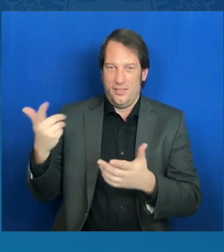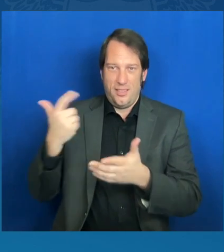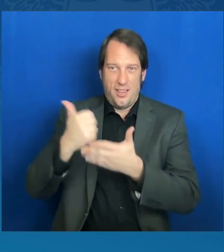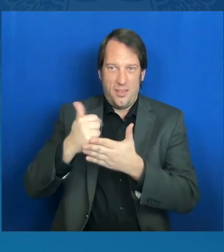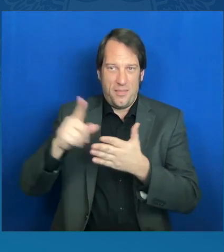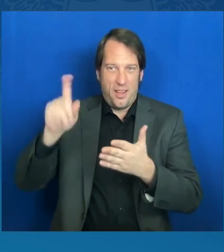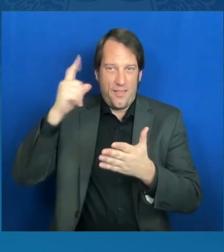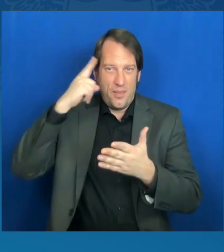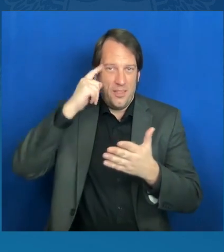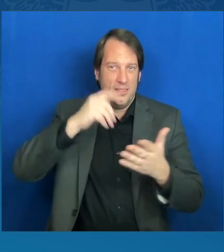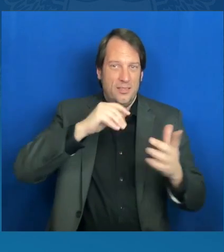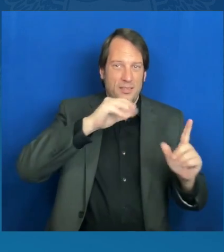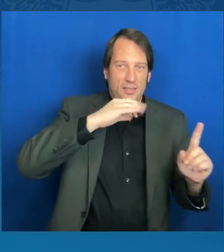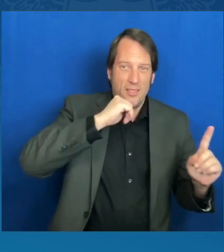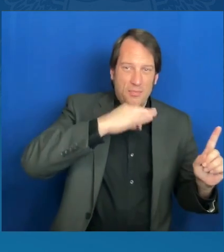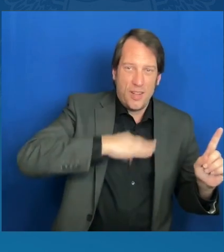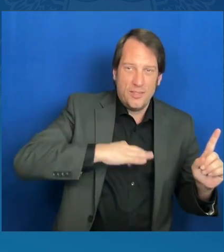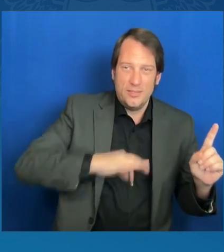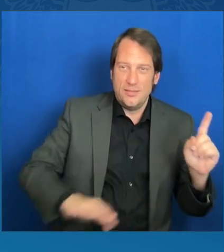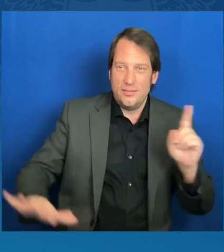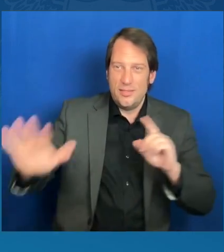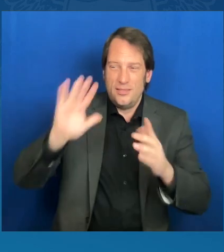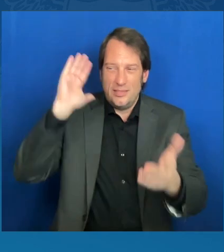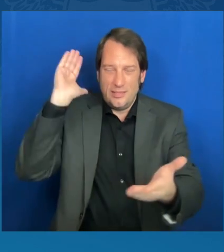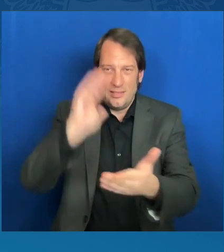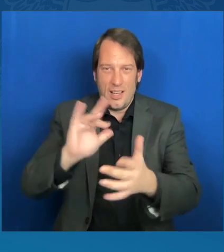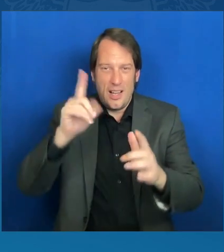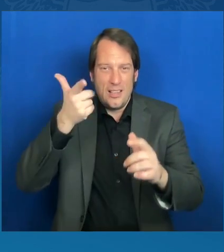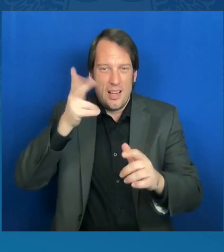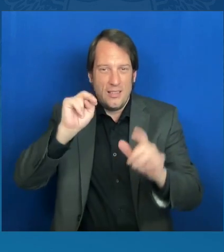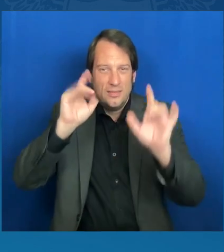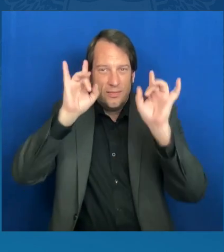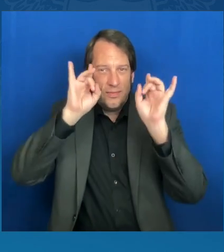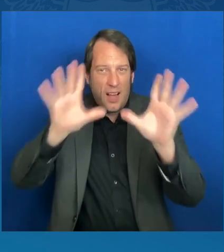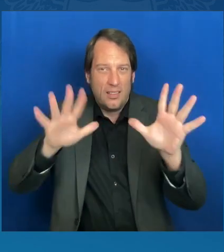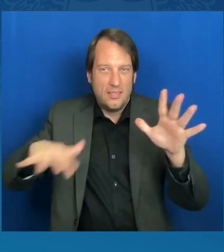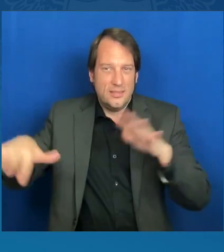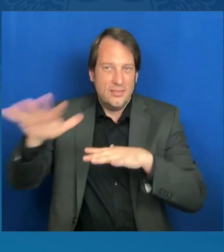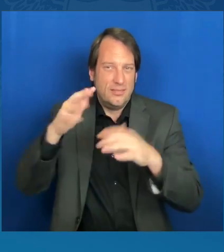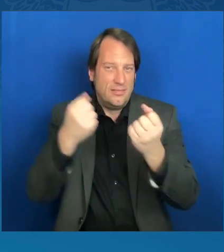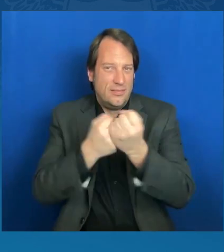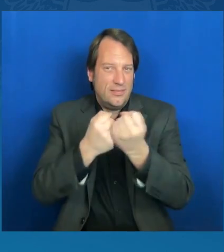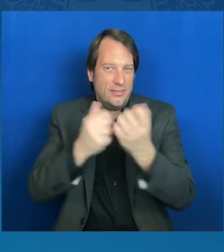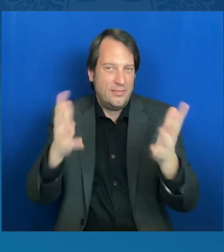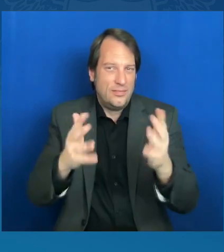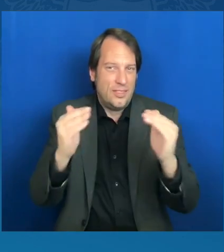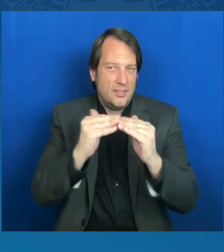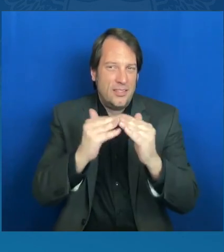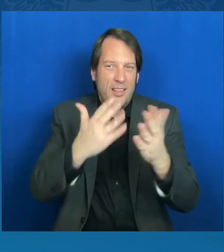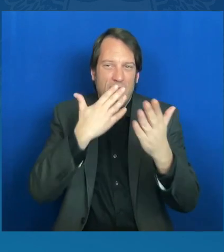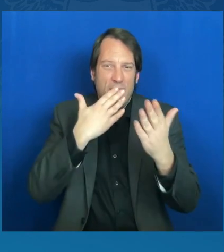Prevention for hosting us today. It's an incredible honor for all of us to be here. Thanks so much to Assistant Attorney General Amy Solomon